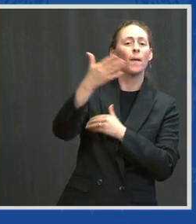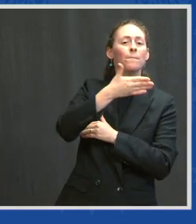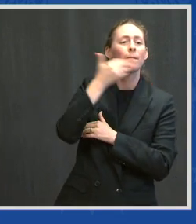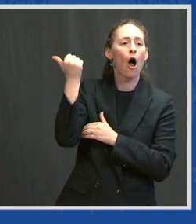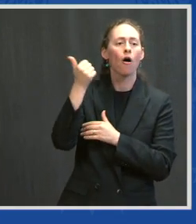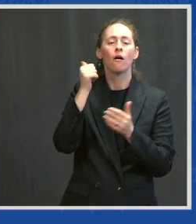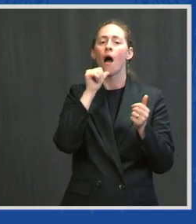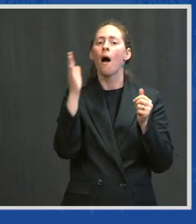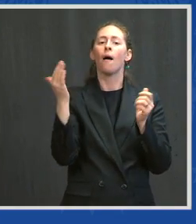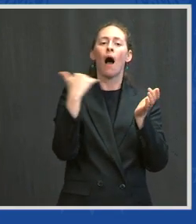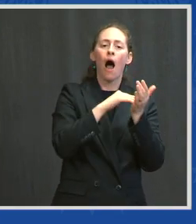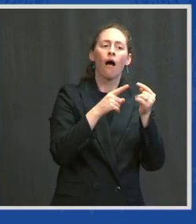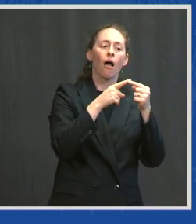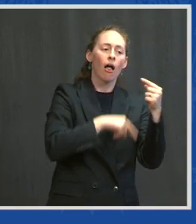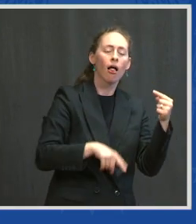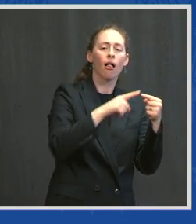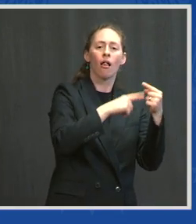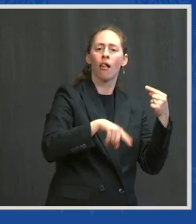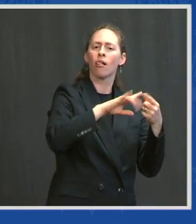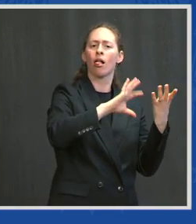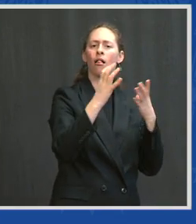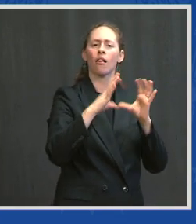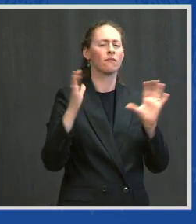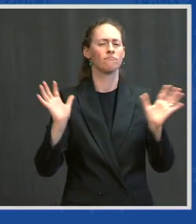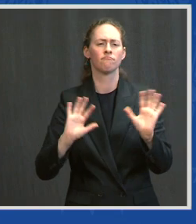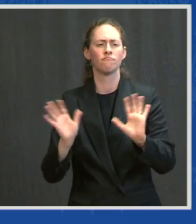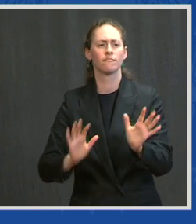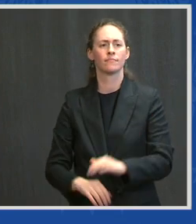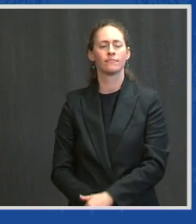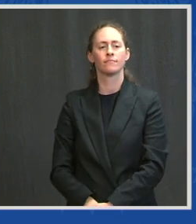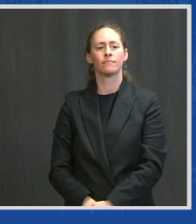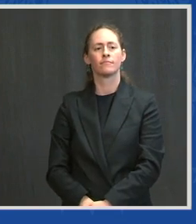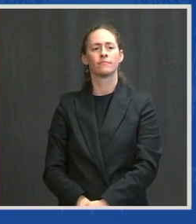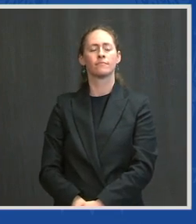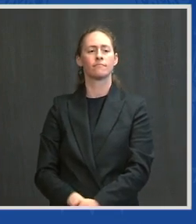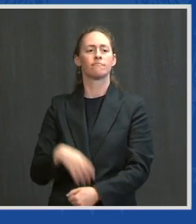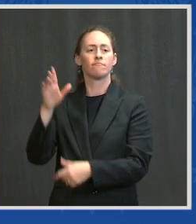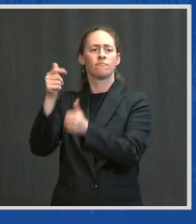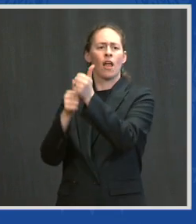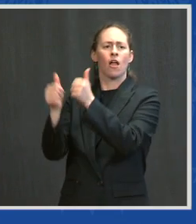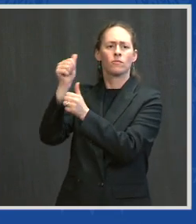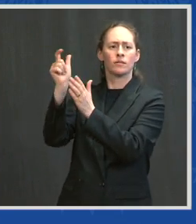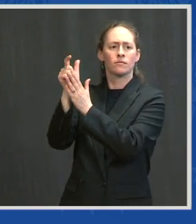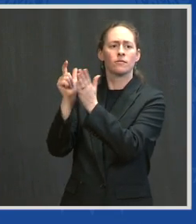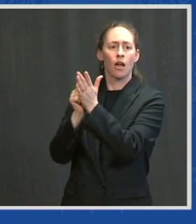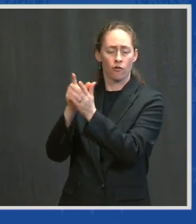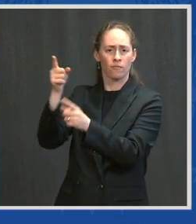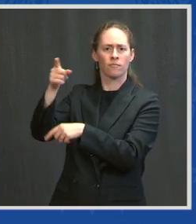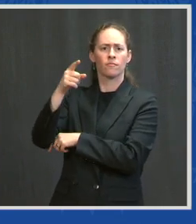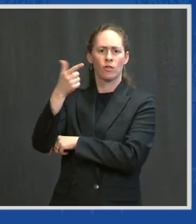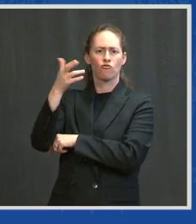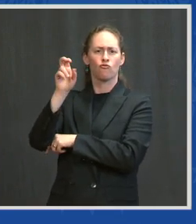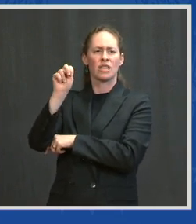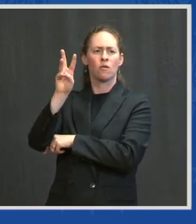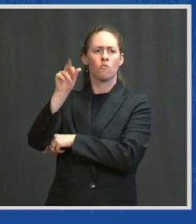Attorney General Greenwald of New Jersey and Mayor Daniel- and Mayor Daniella Levine Cava